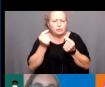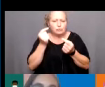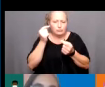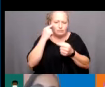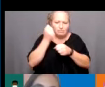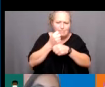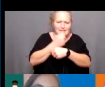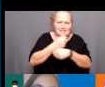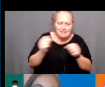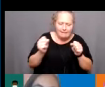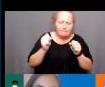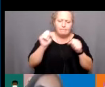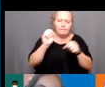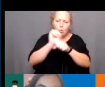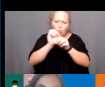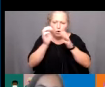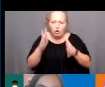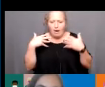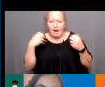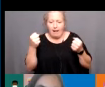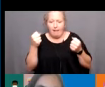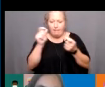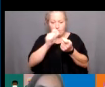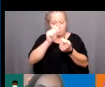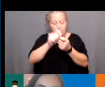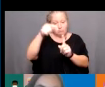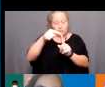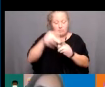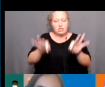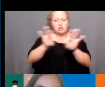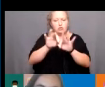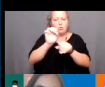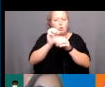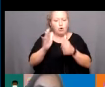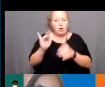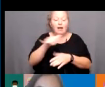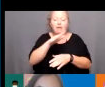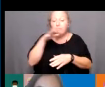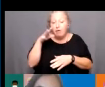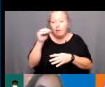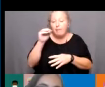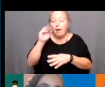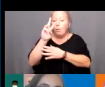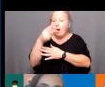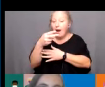particularly essential workers like farm and warehouse workers in California's